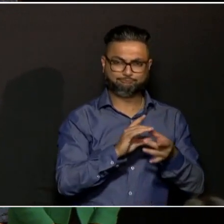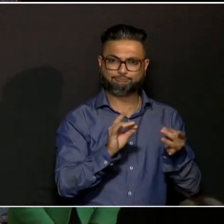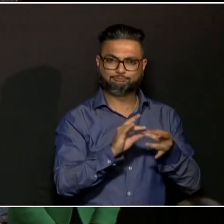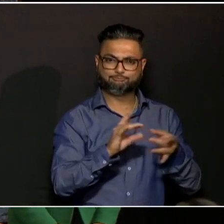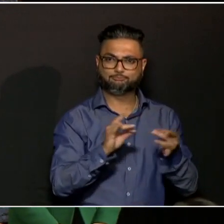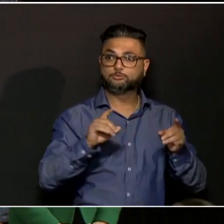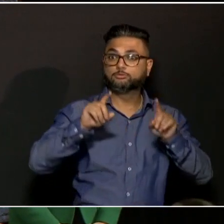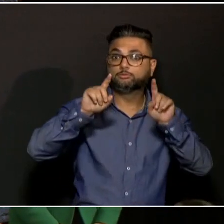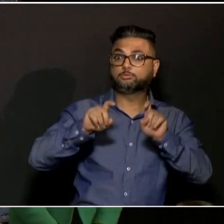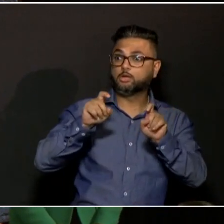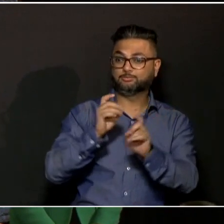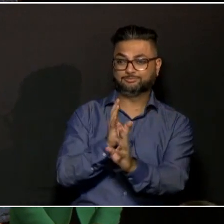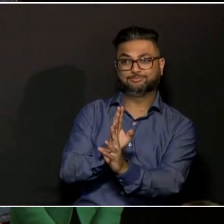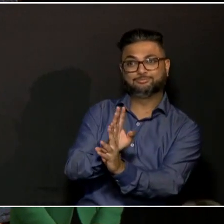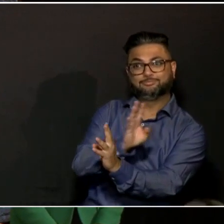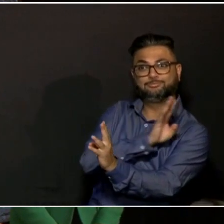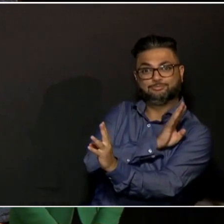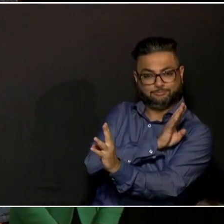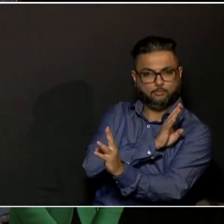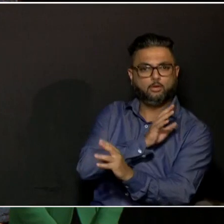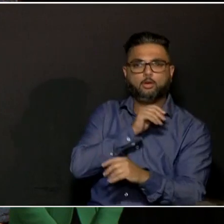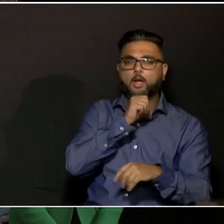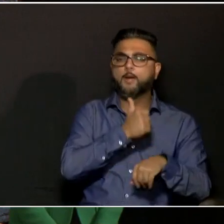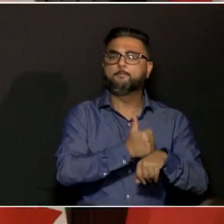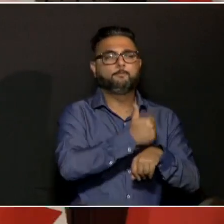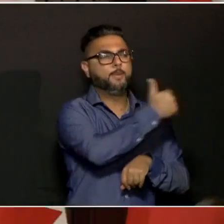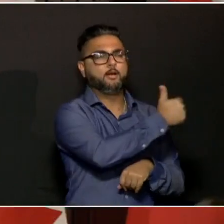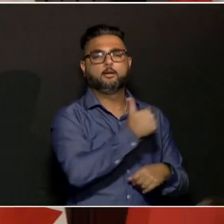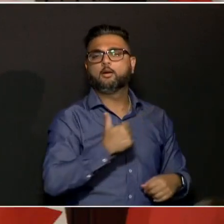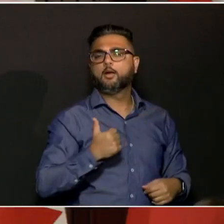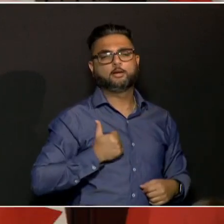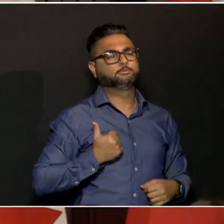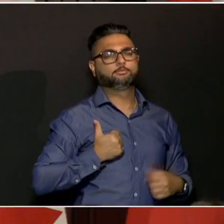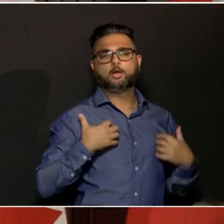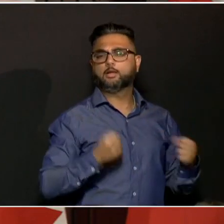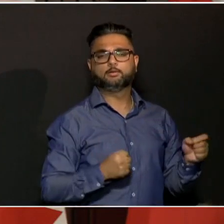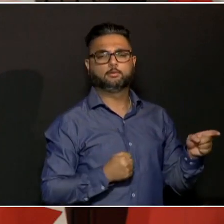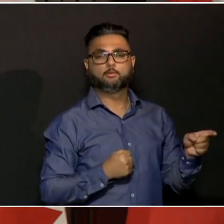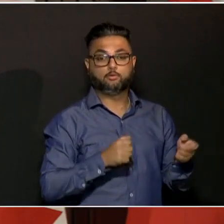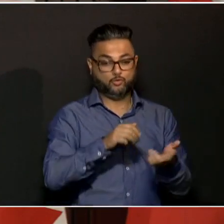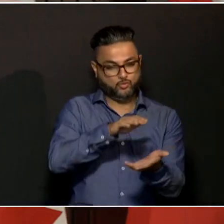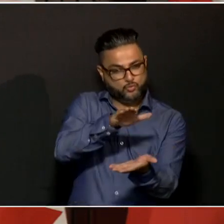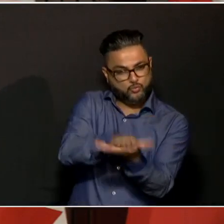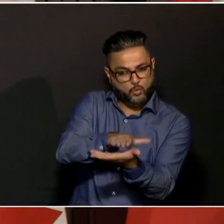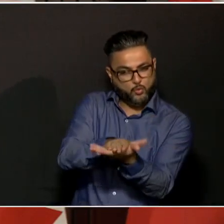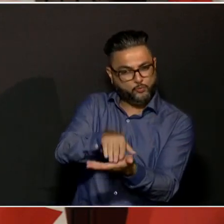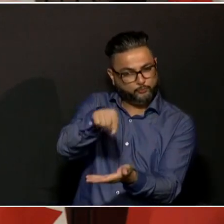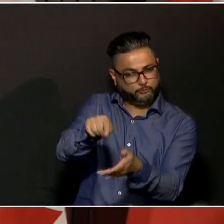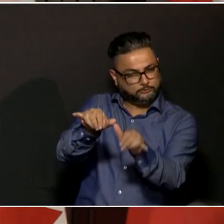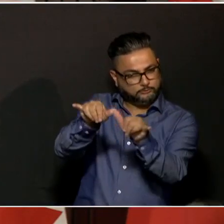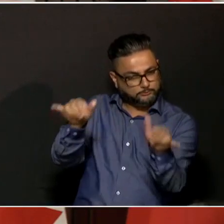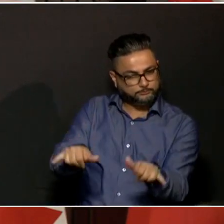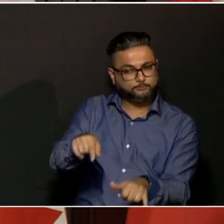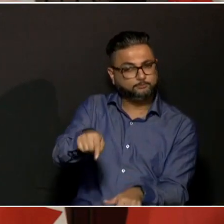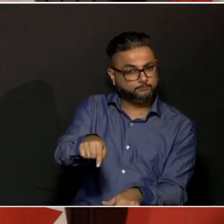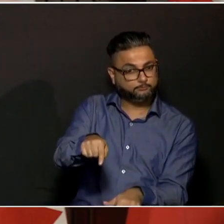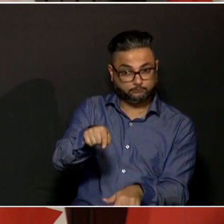we are hearing from parents and press lineups are not there because of health Canada because Ontario has a policy that says kids